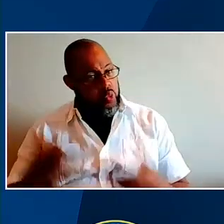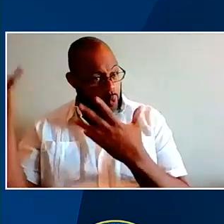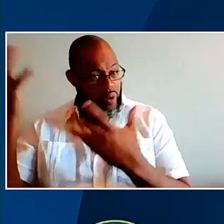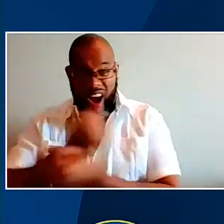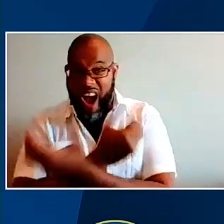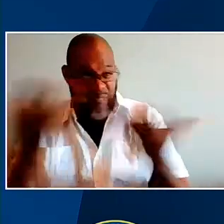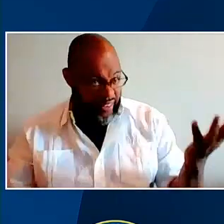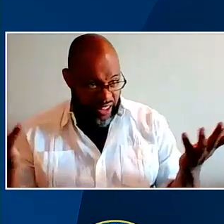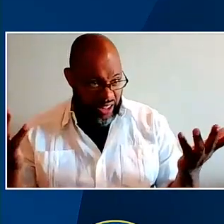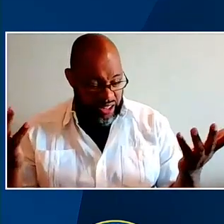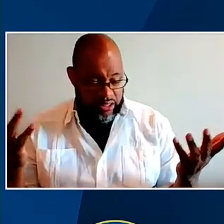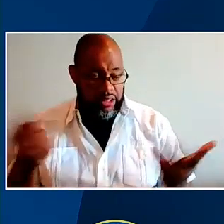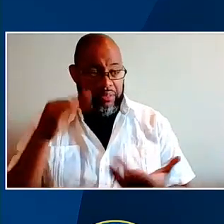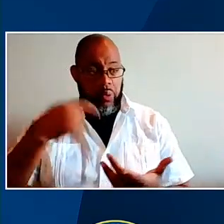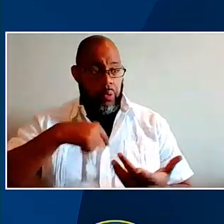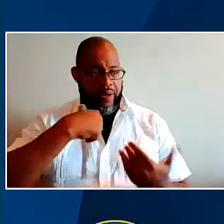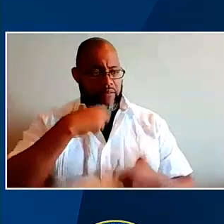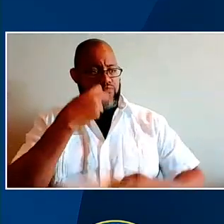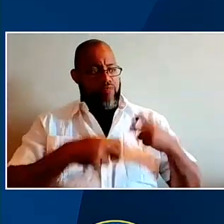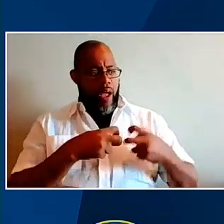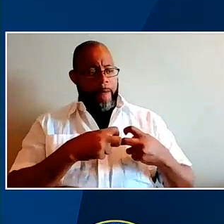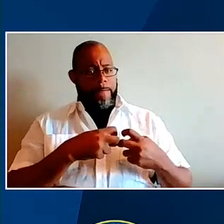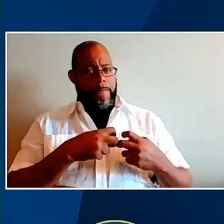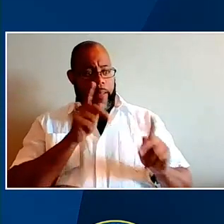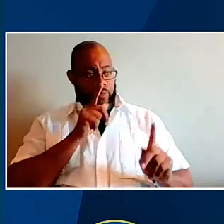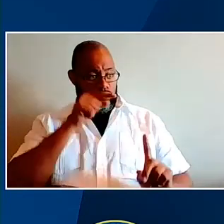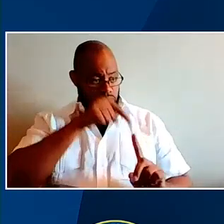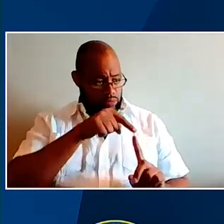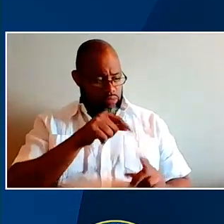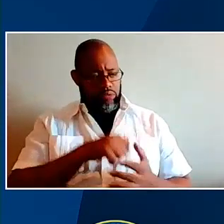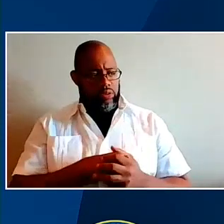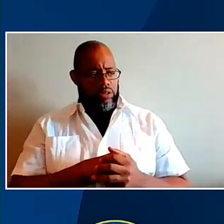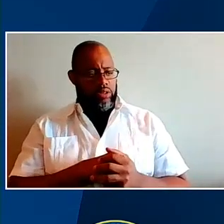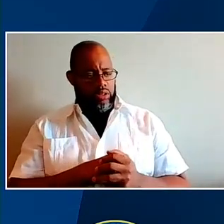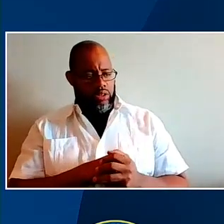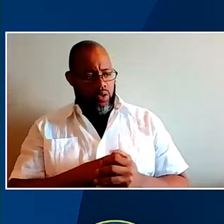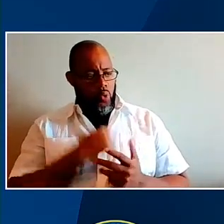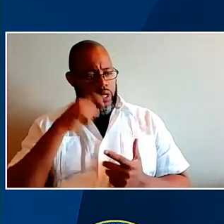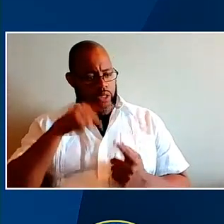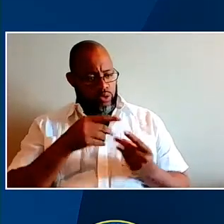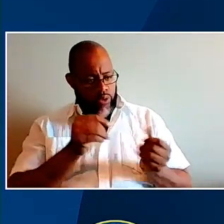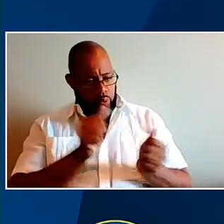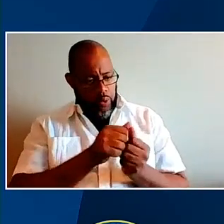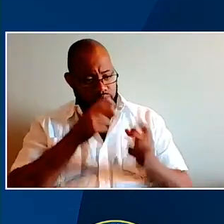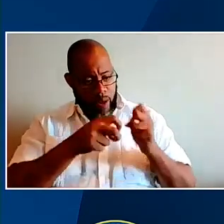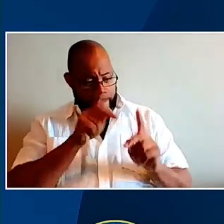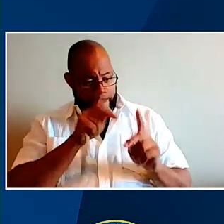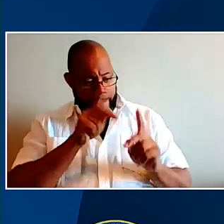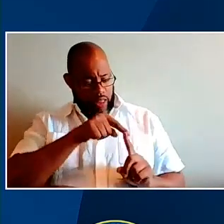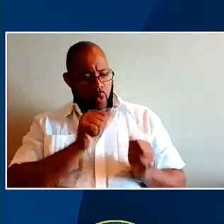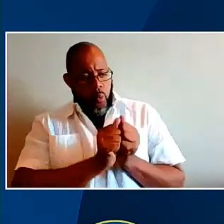If we have problem actors, we need to deal with problem actors without disadvantaging